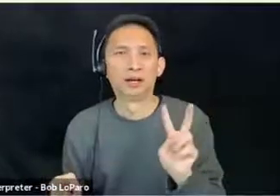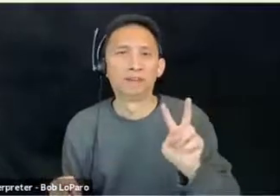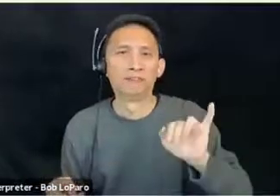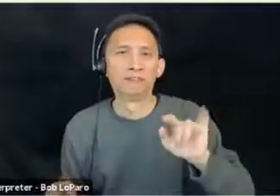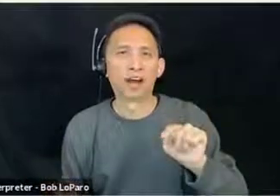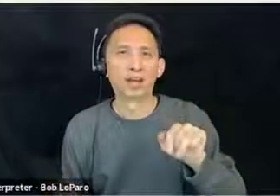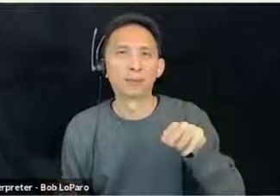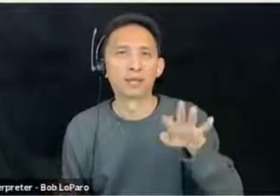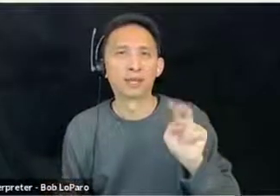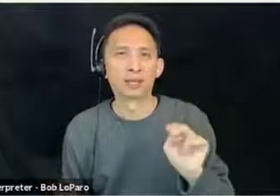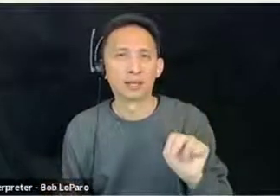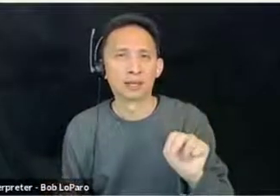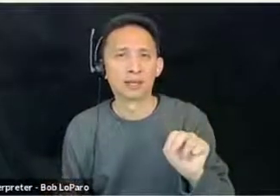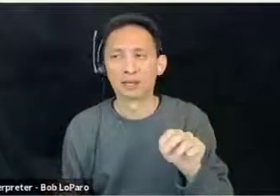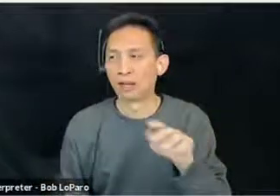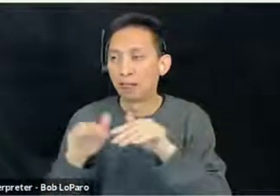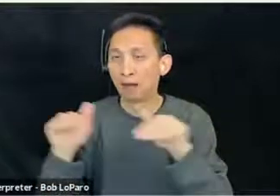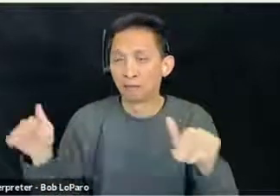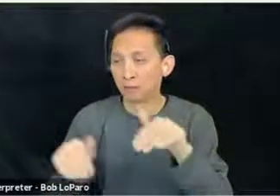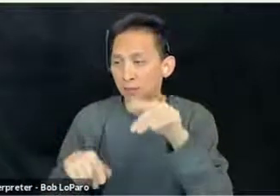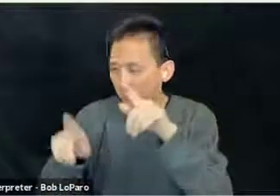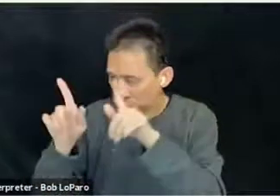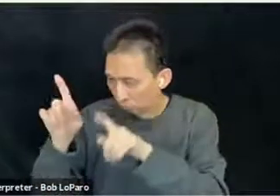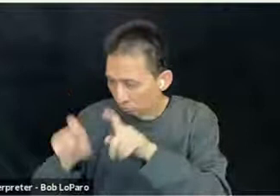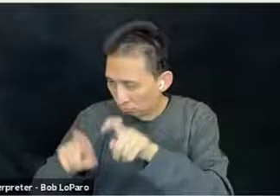as well as fatty acid evaluation.